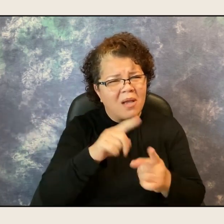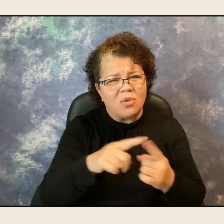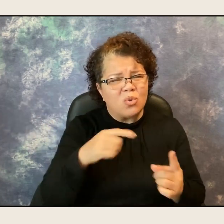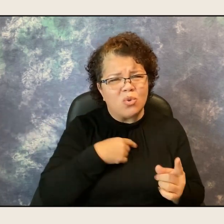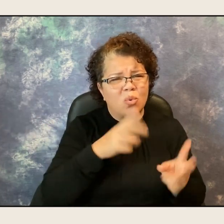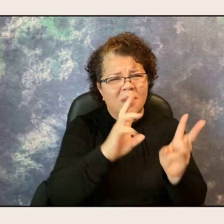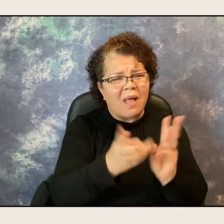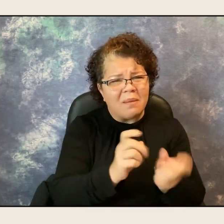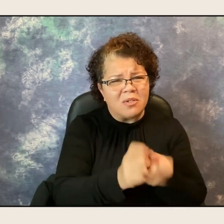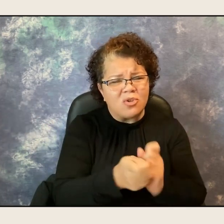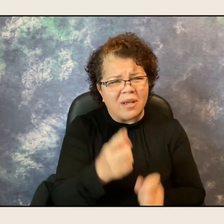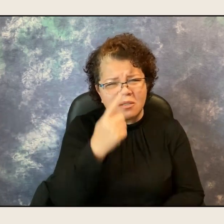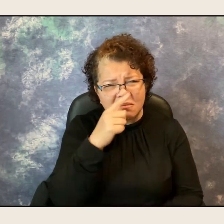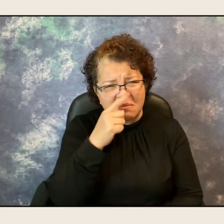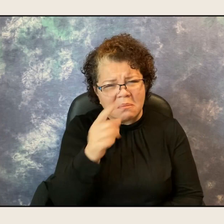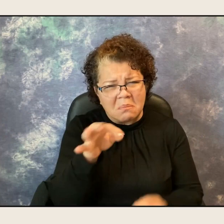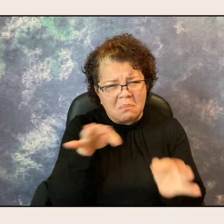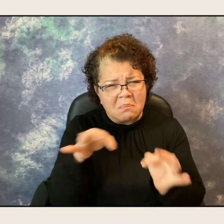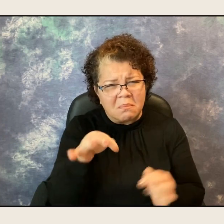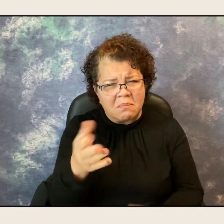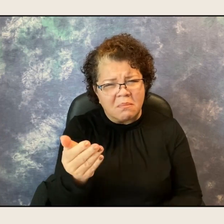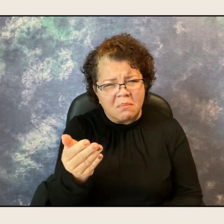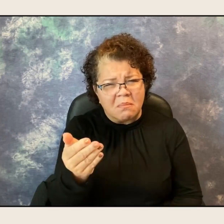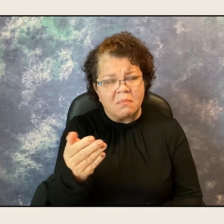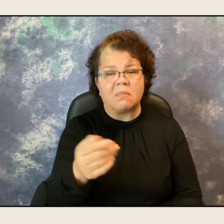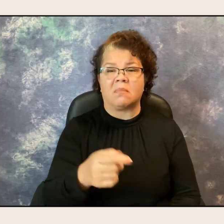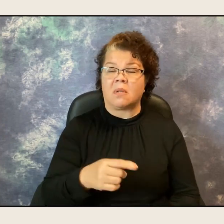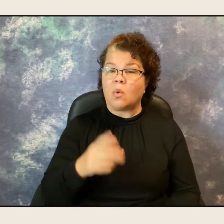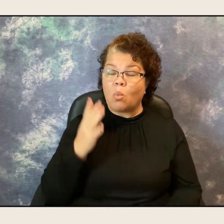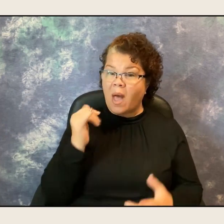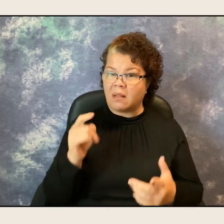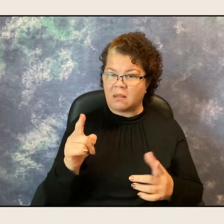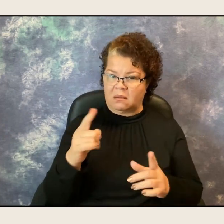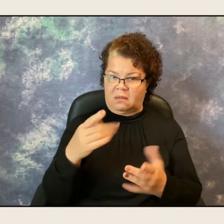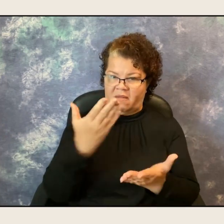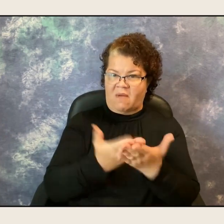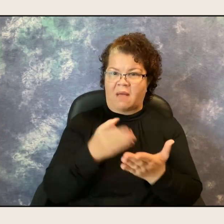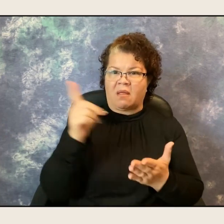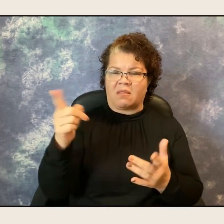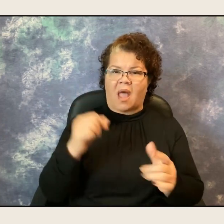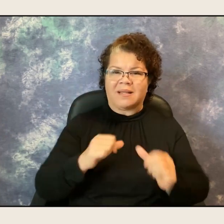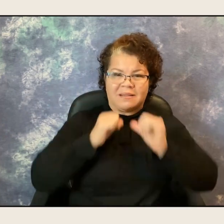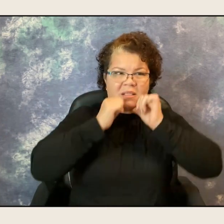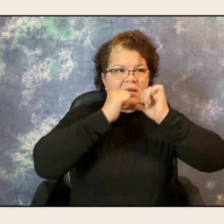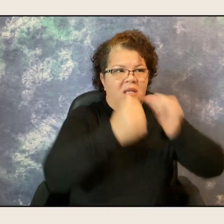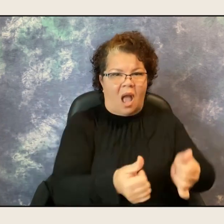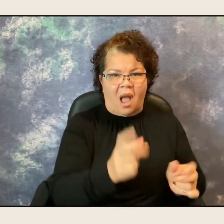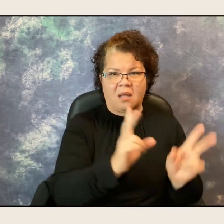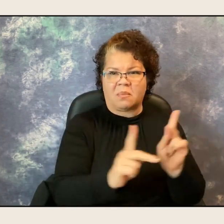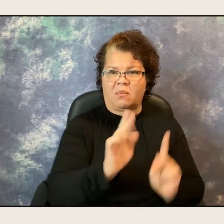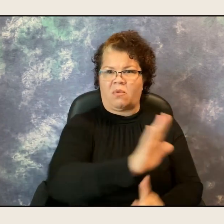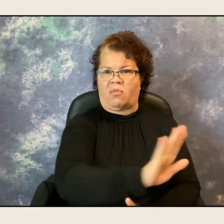Any kind of a pervasive denial of the rights of others. It means that you're absolutely affecting,